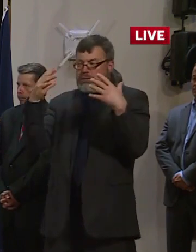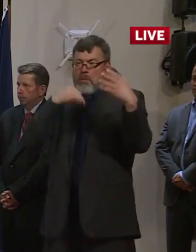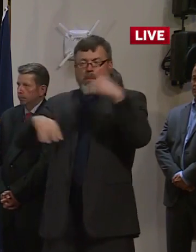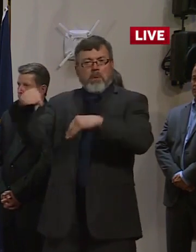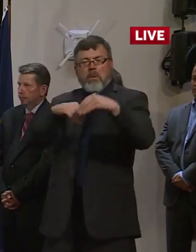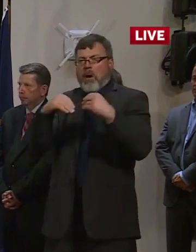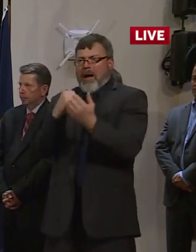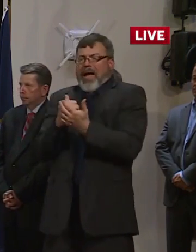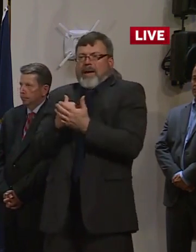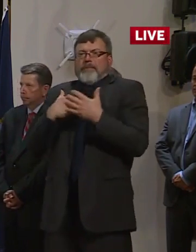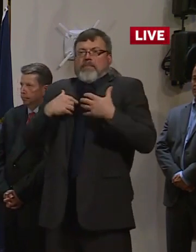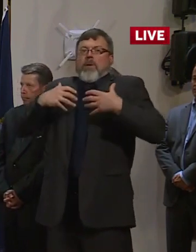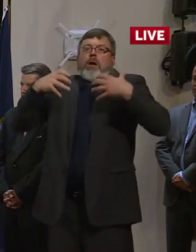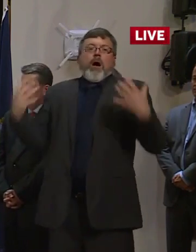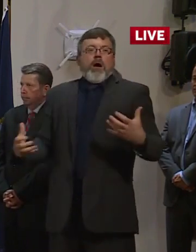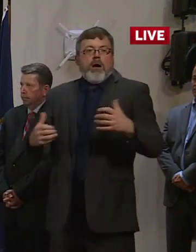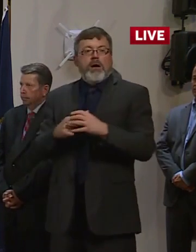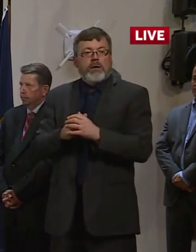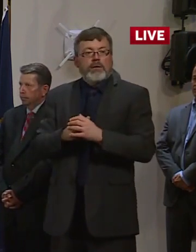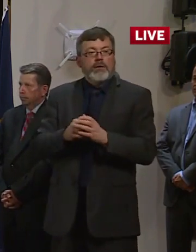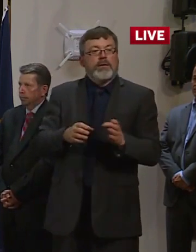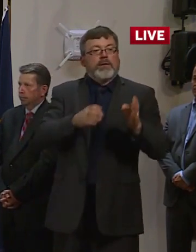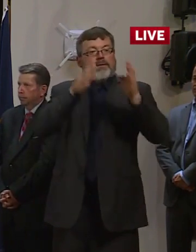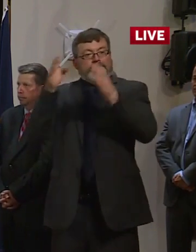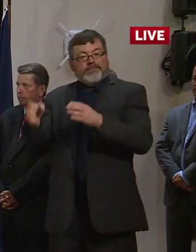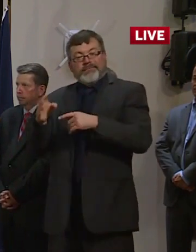THE LIST GOES ON AND ON.